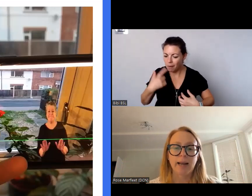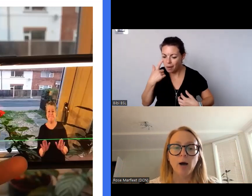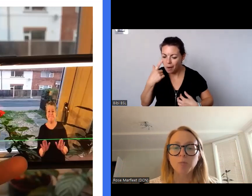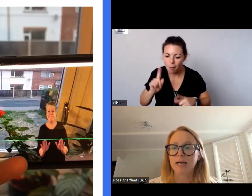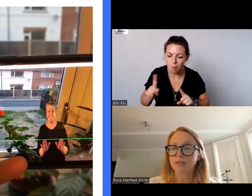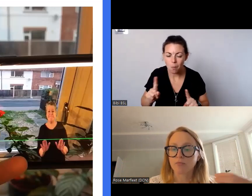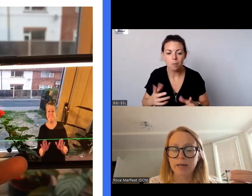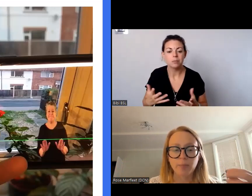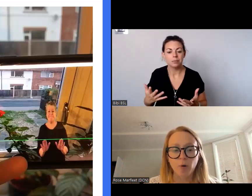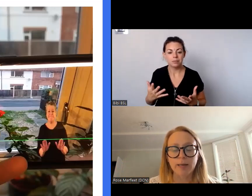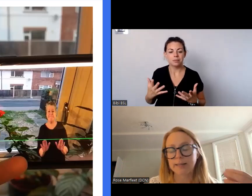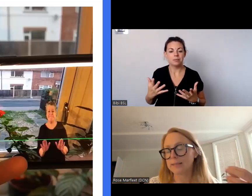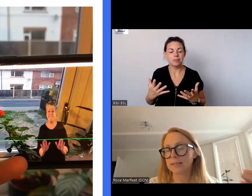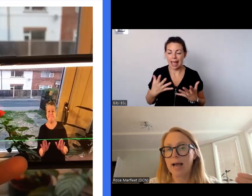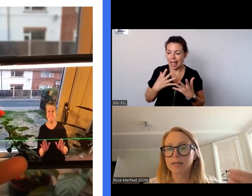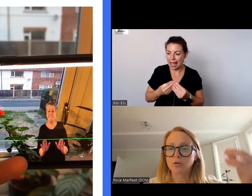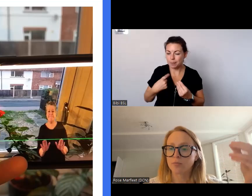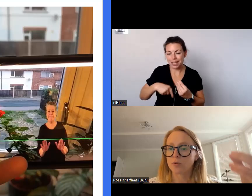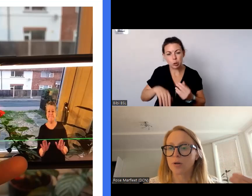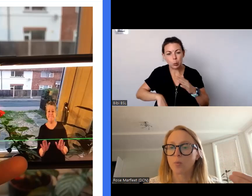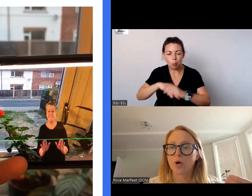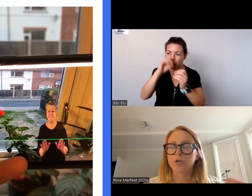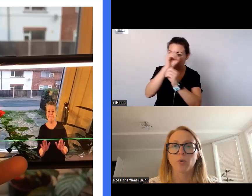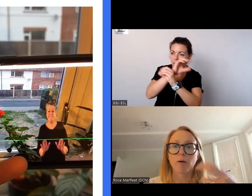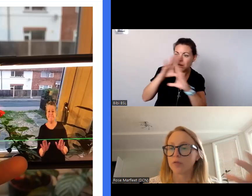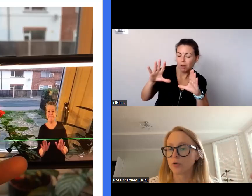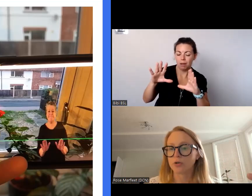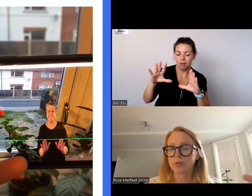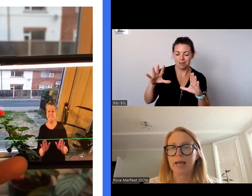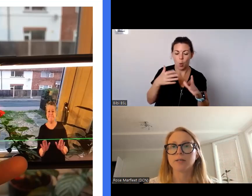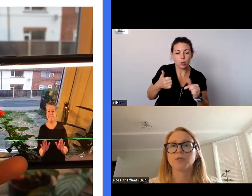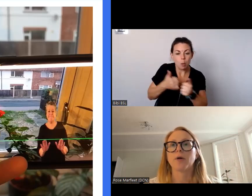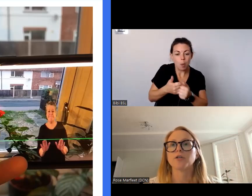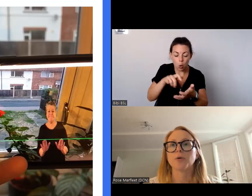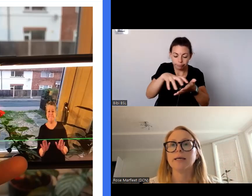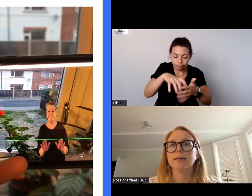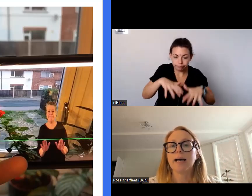It helps us really properly understand the written word or however you choose to enter your entry.